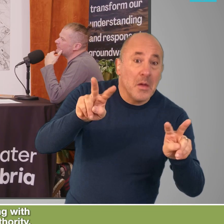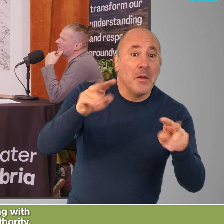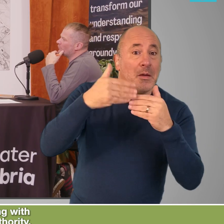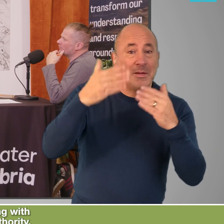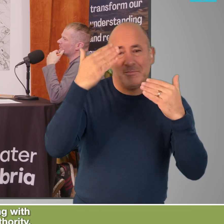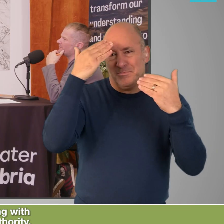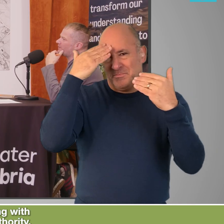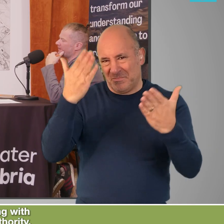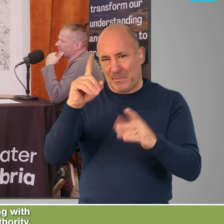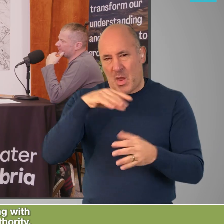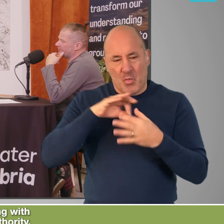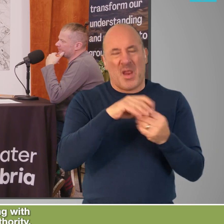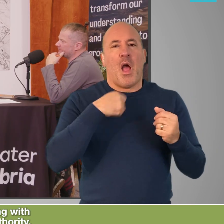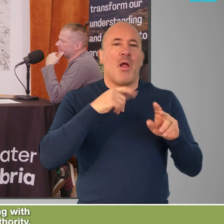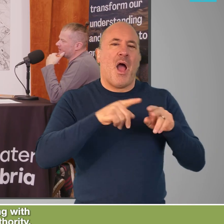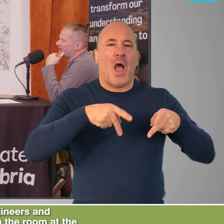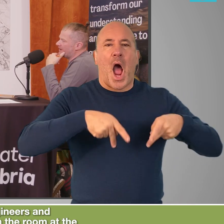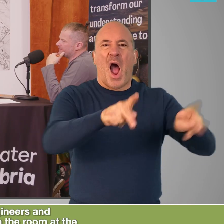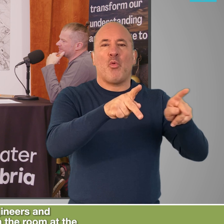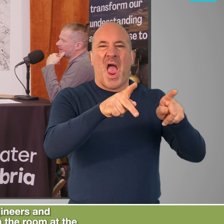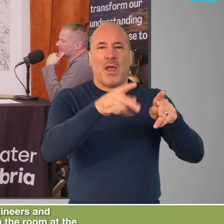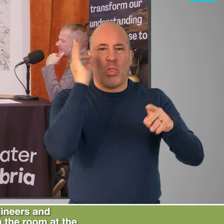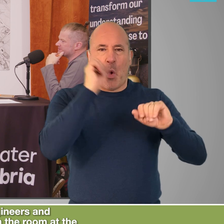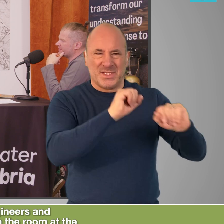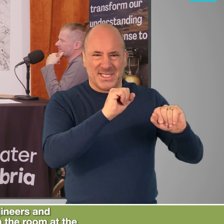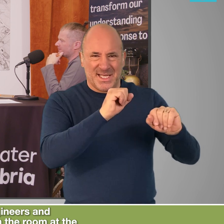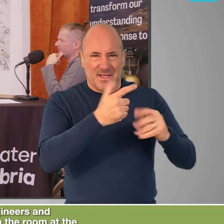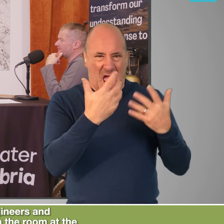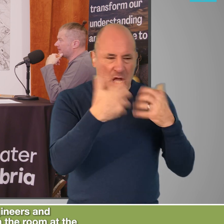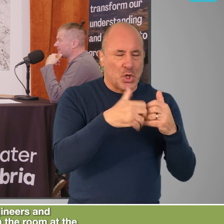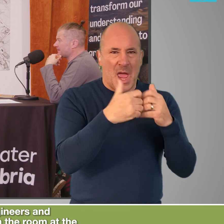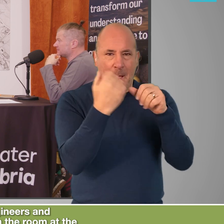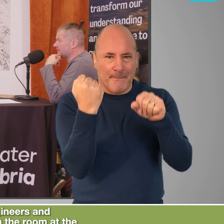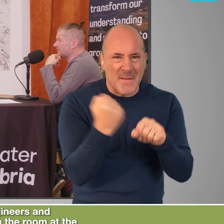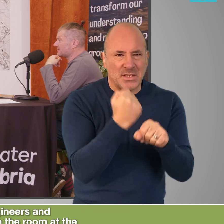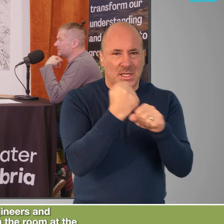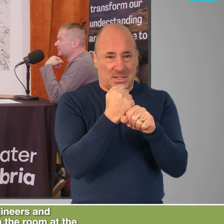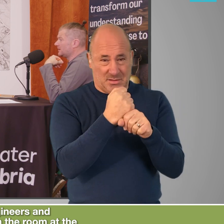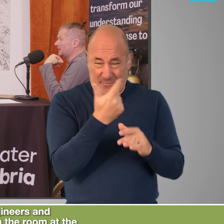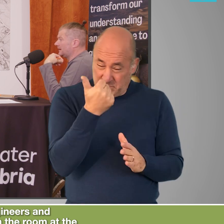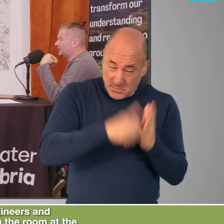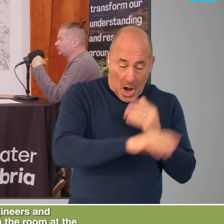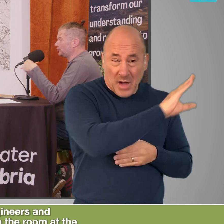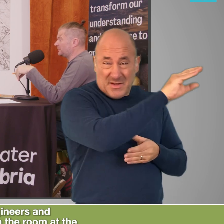but then working with our highway authority, having highway engineers and maintenance engineers in the room at the